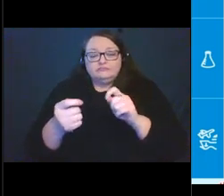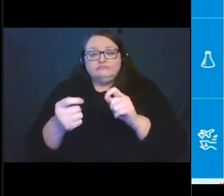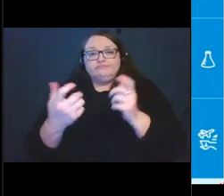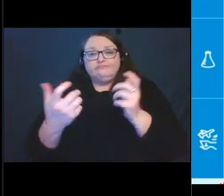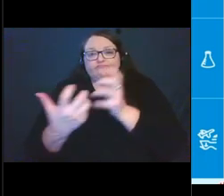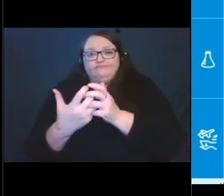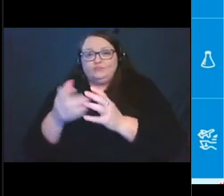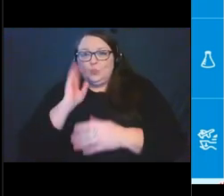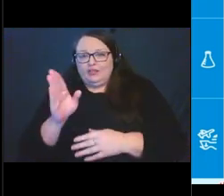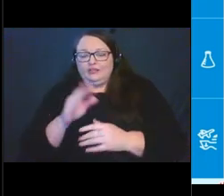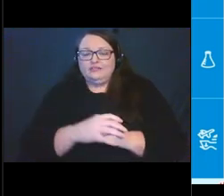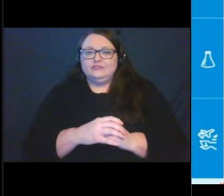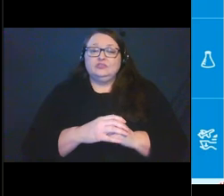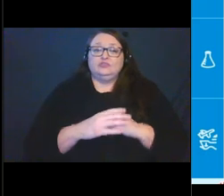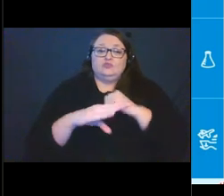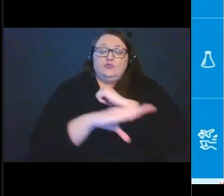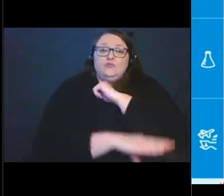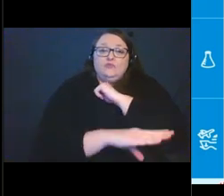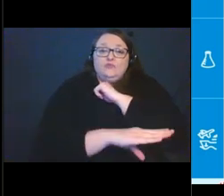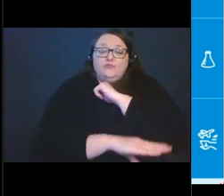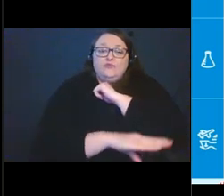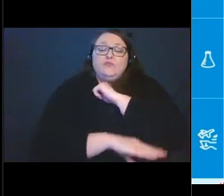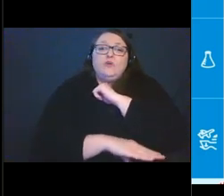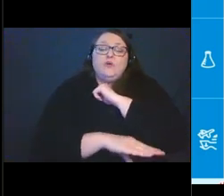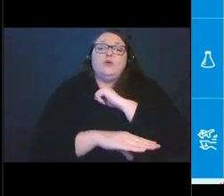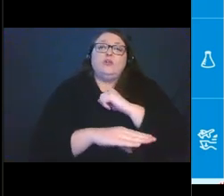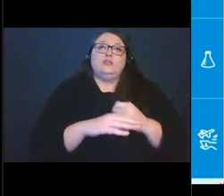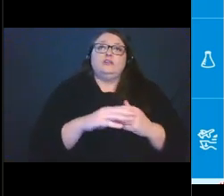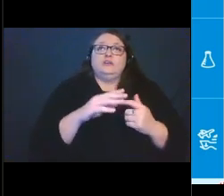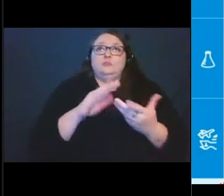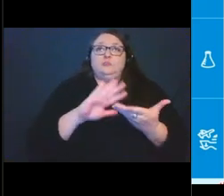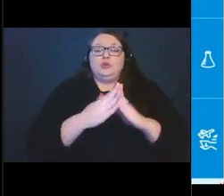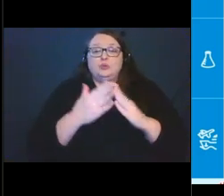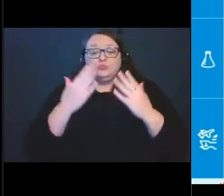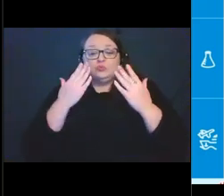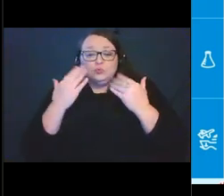result in spikes in heat impacts, even after a hot summer, if the fall heat wave was preceded